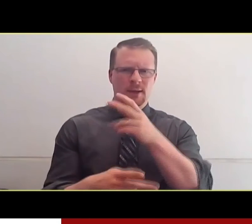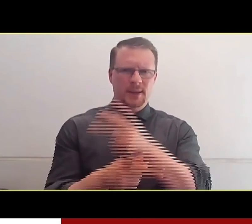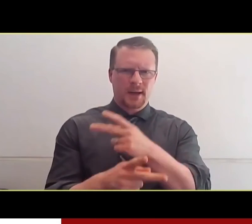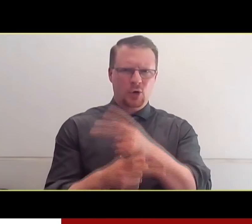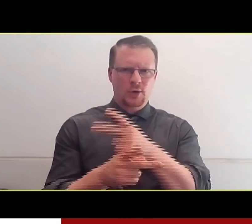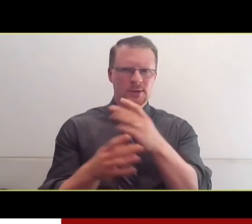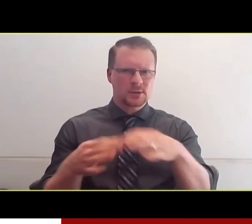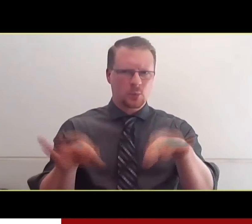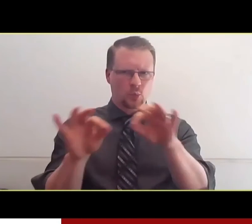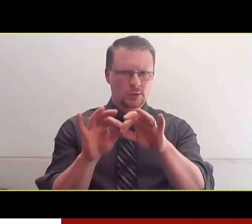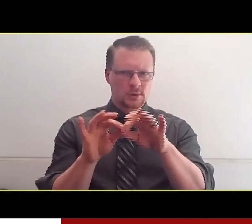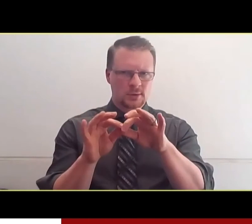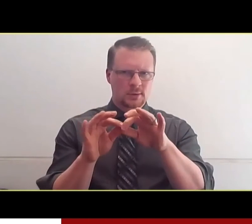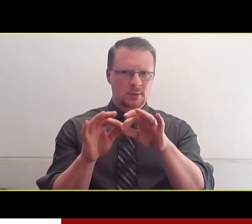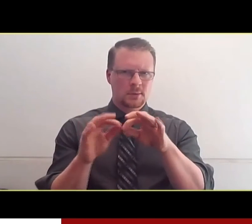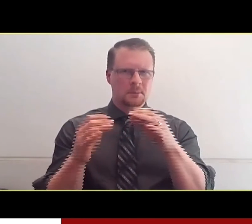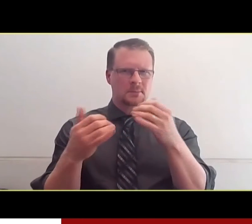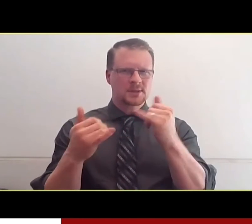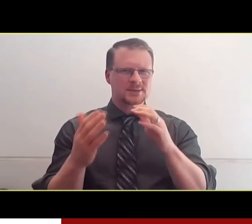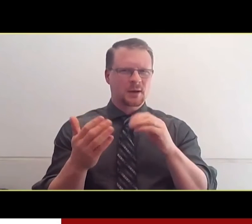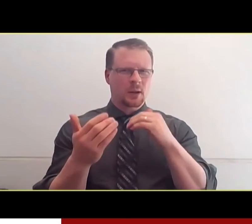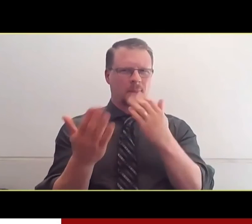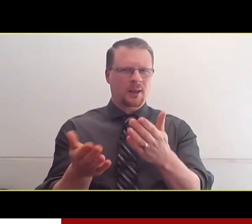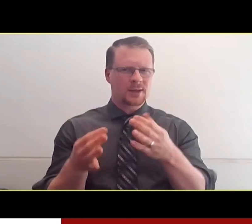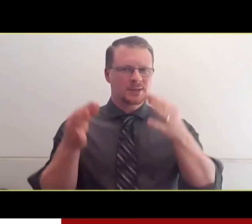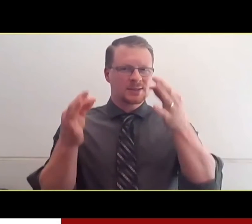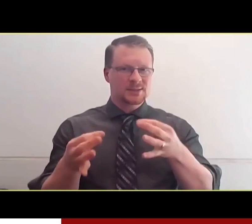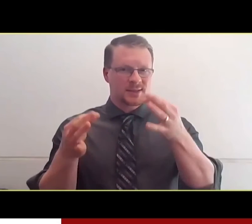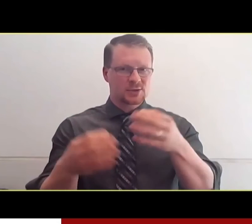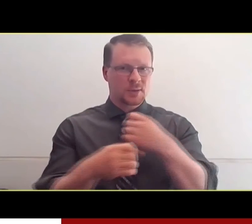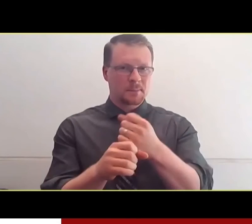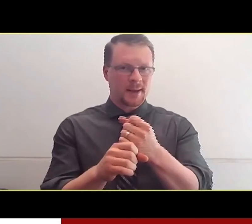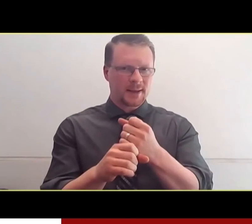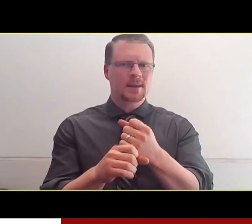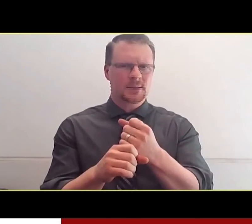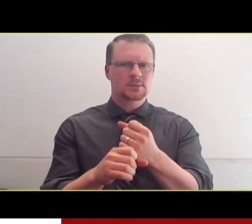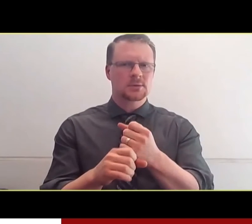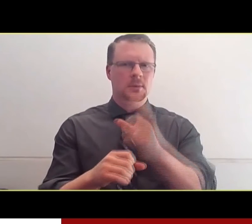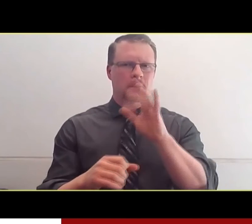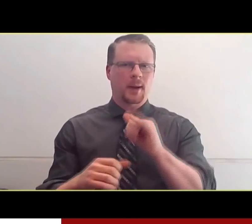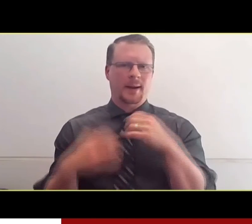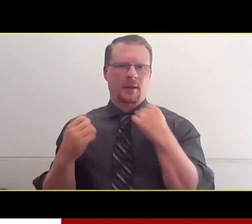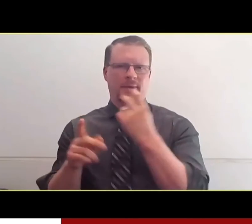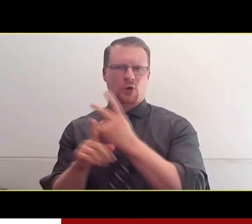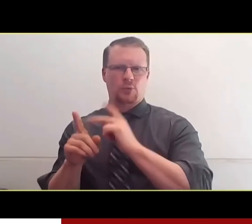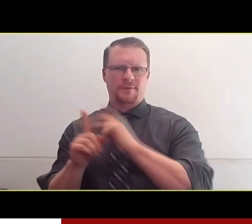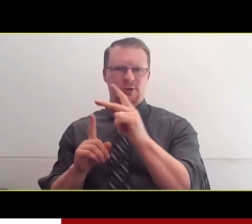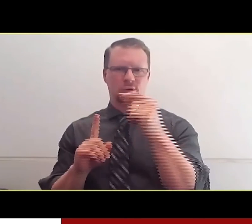The term patient centered care is also important, but it still implies decision making